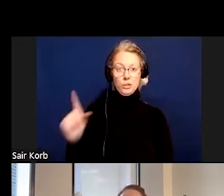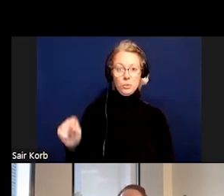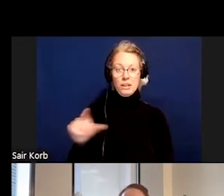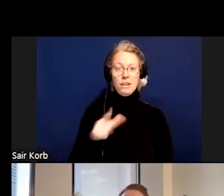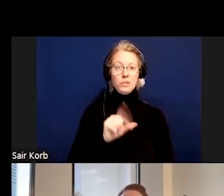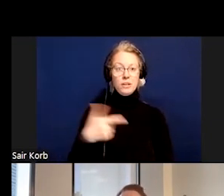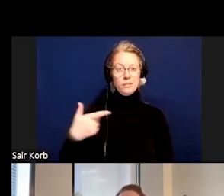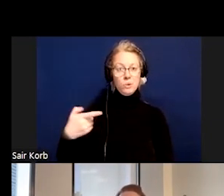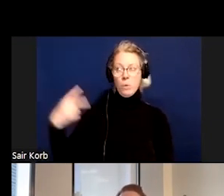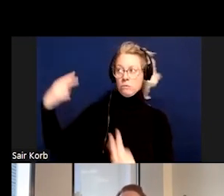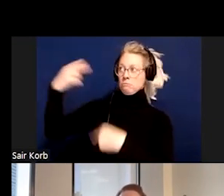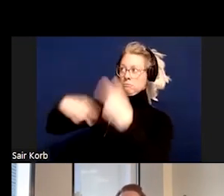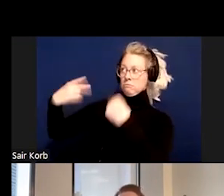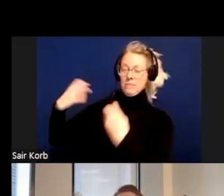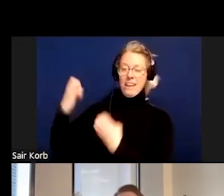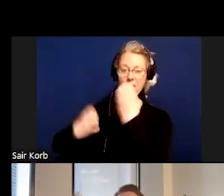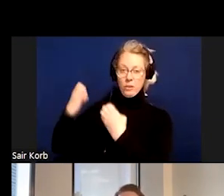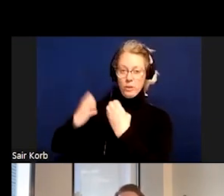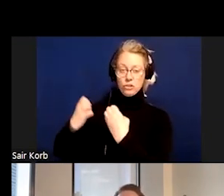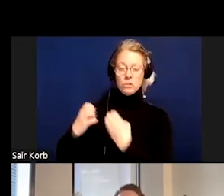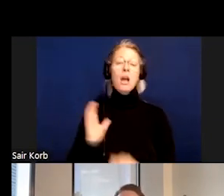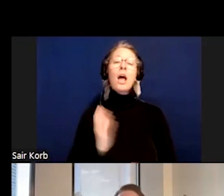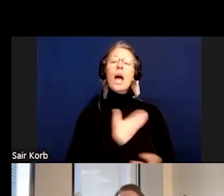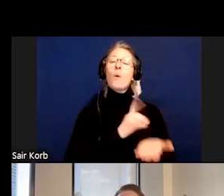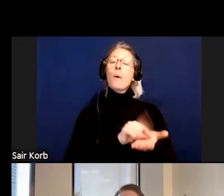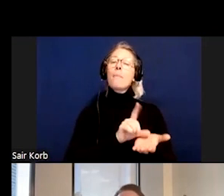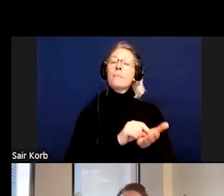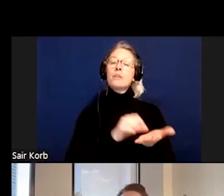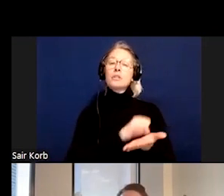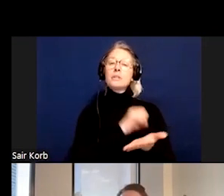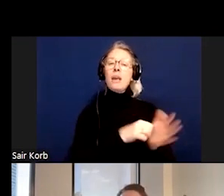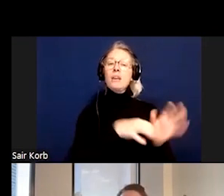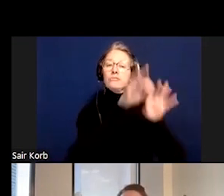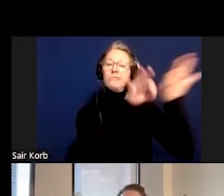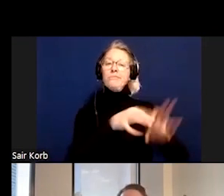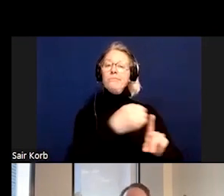I would recommend going to our publications page to learn more about this process and